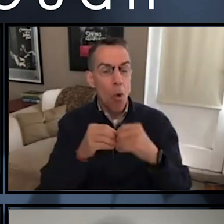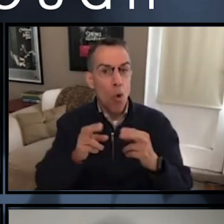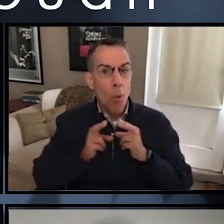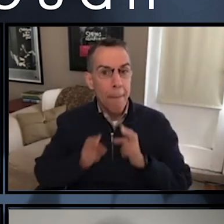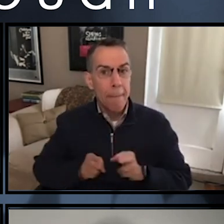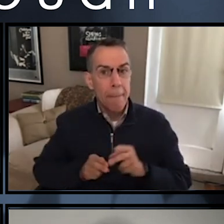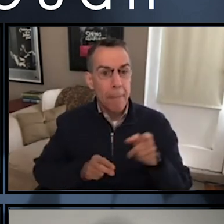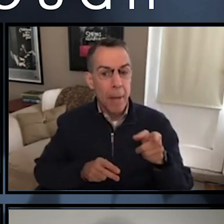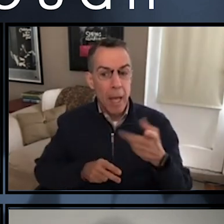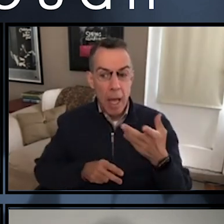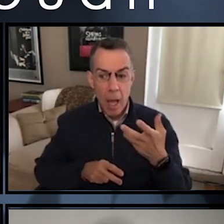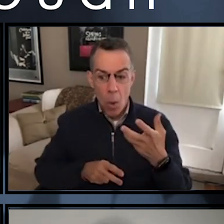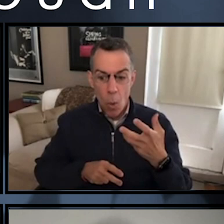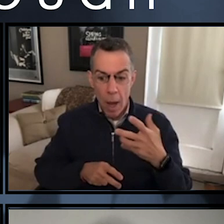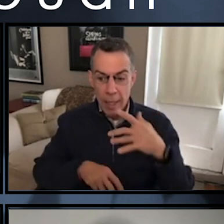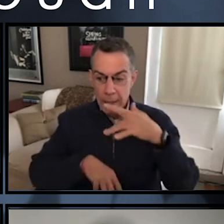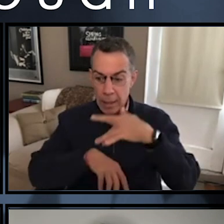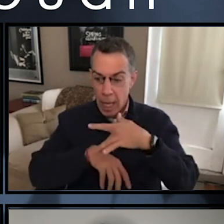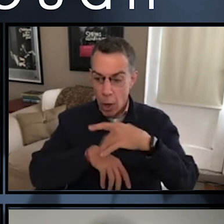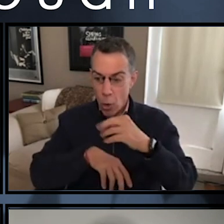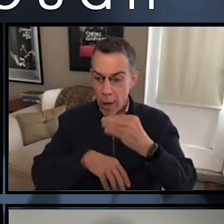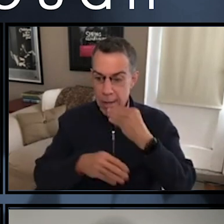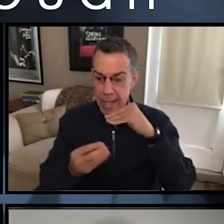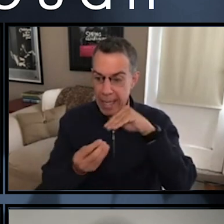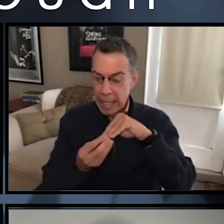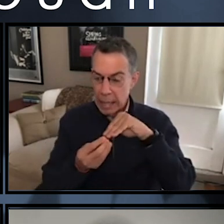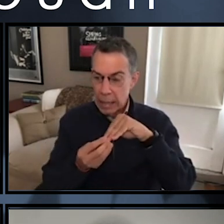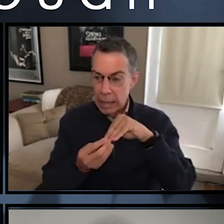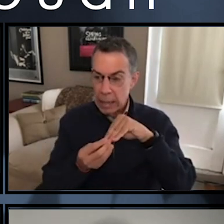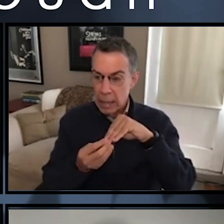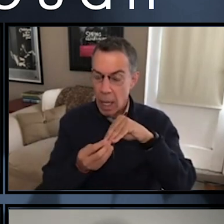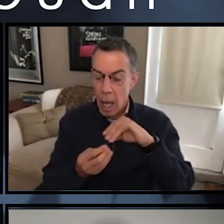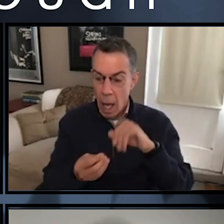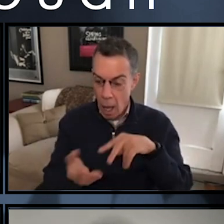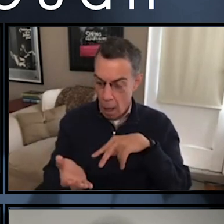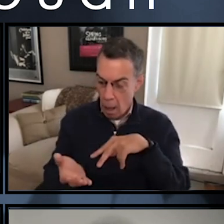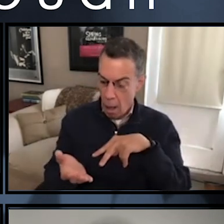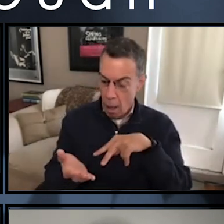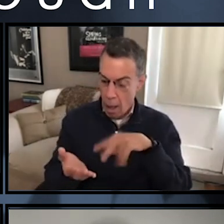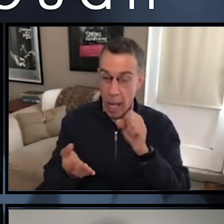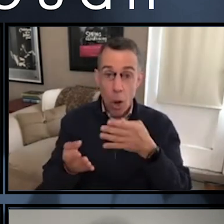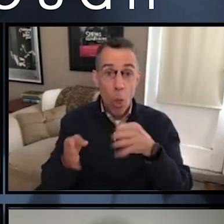wants touch or a kiss. That he knows about, "can you close the door, please,